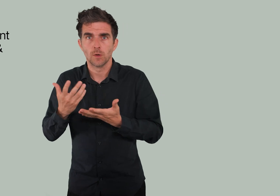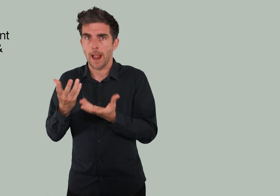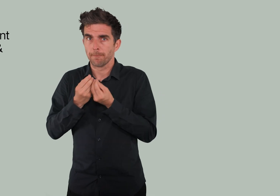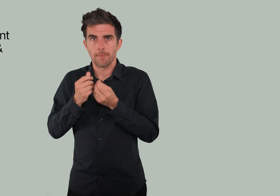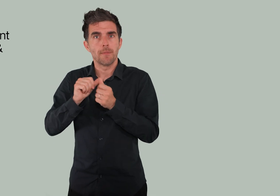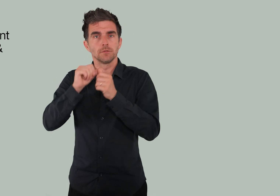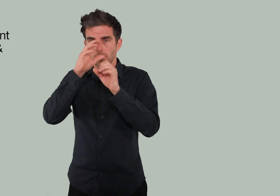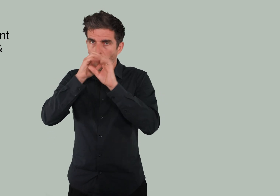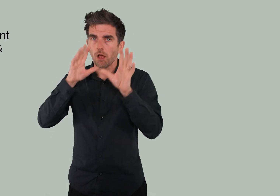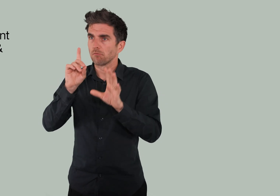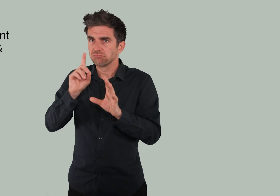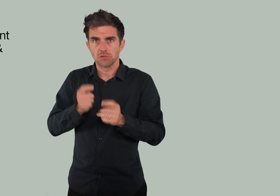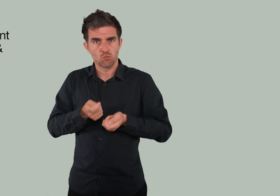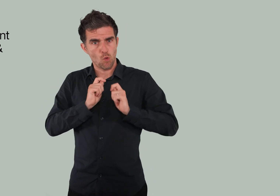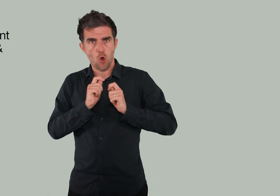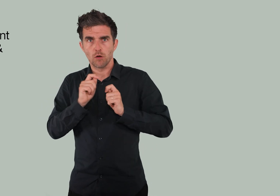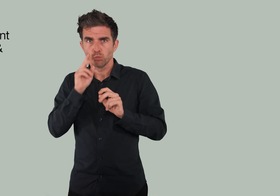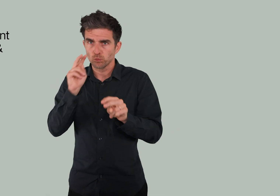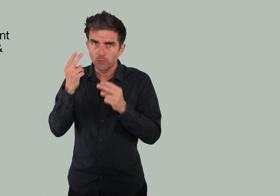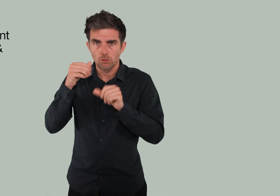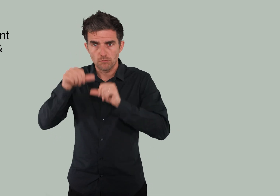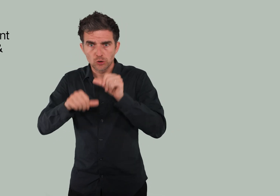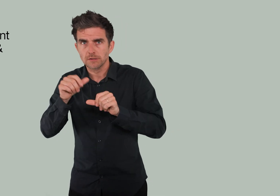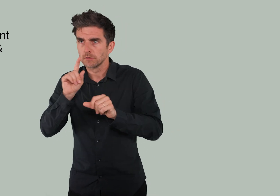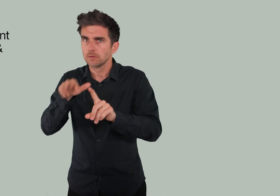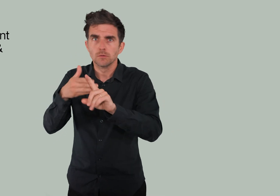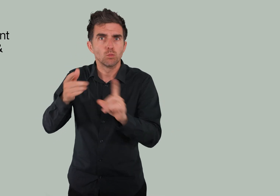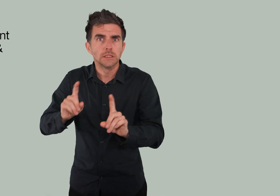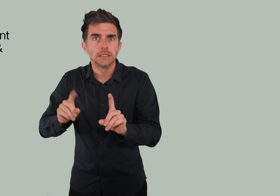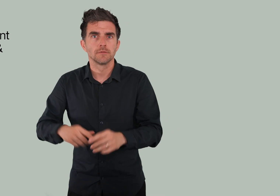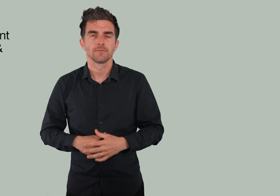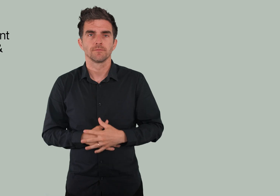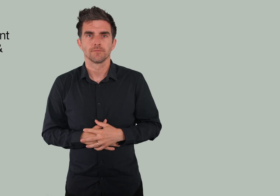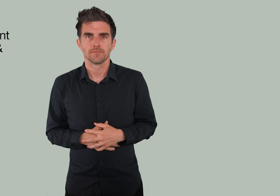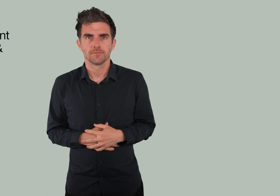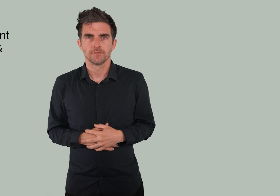to help them better understand the Award Review process and its purpose.